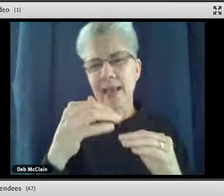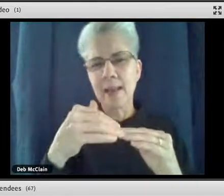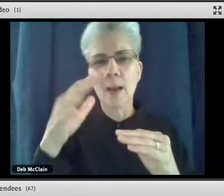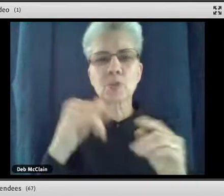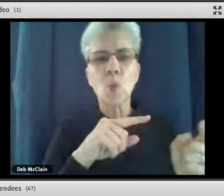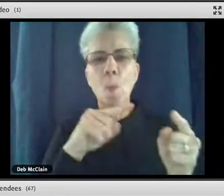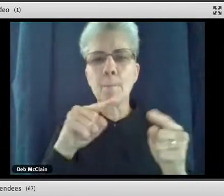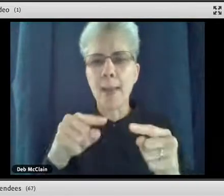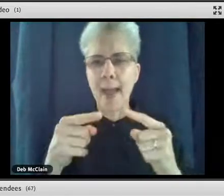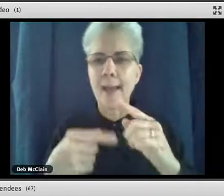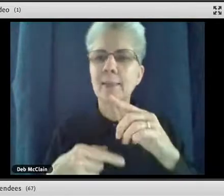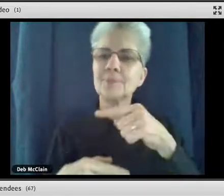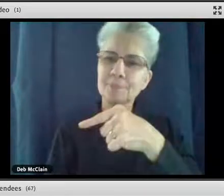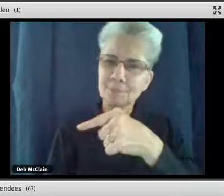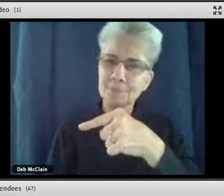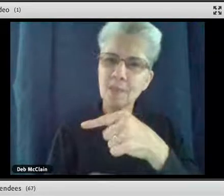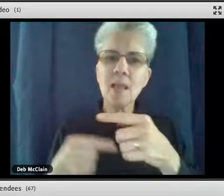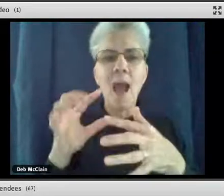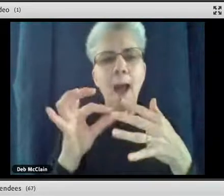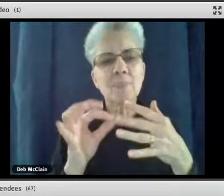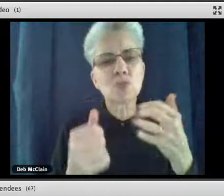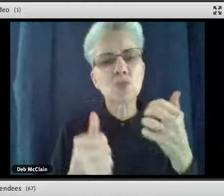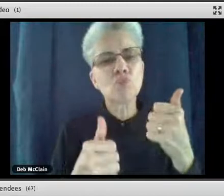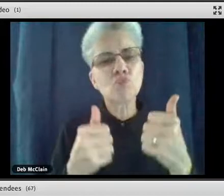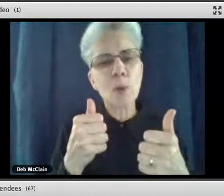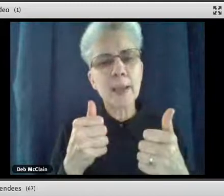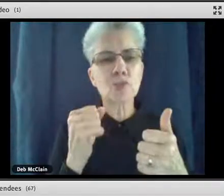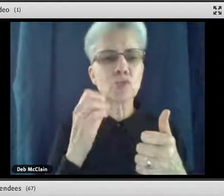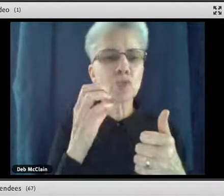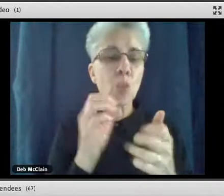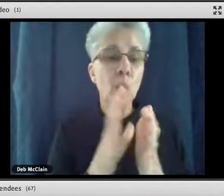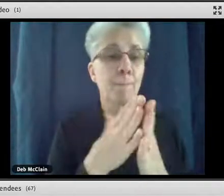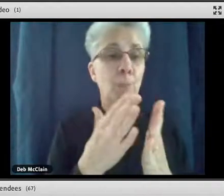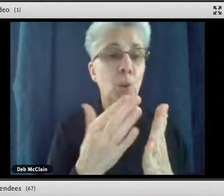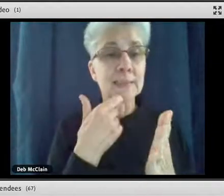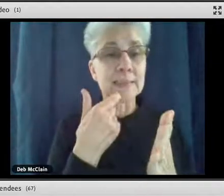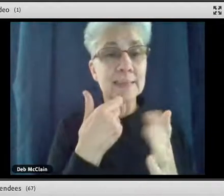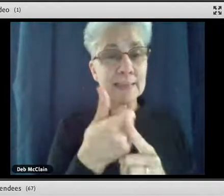So if this is for ages 10 and up, let's -- let me go back here. Let's look at the various options here.